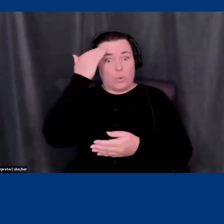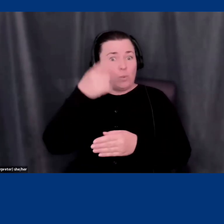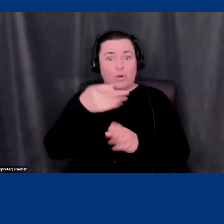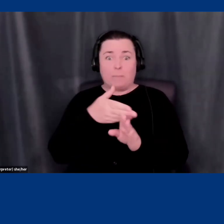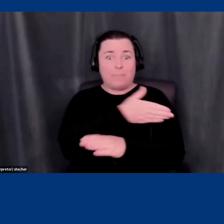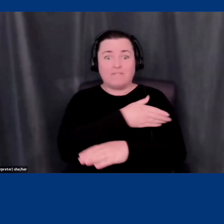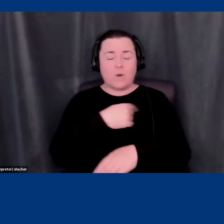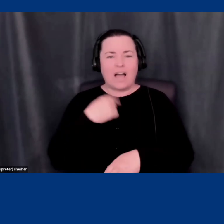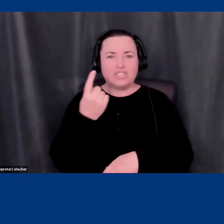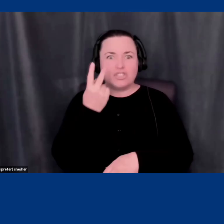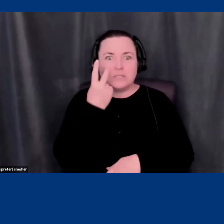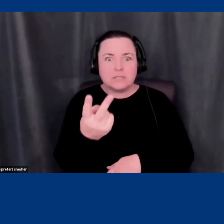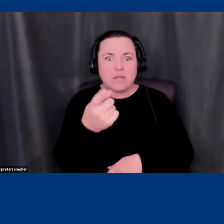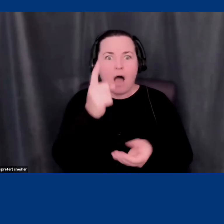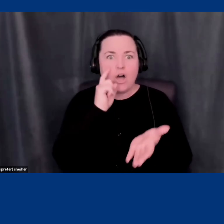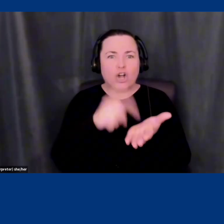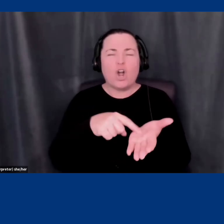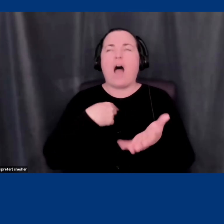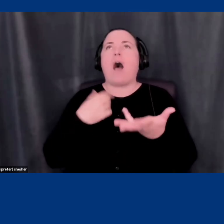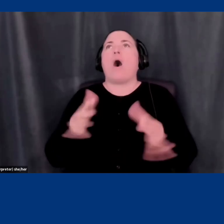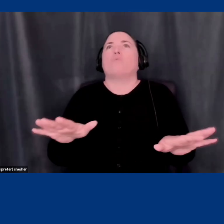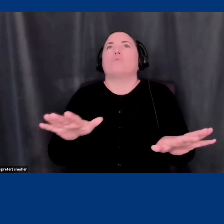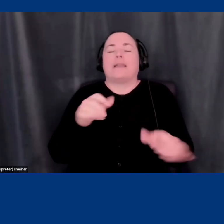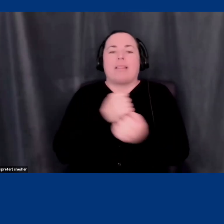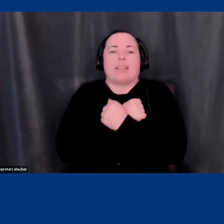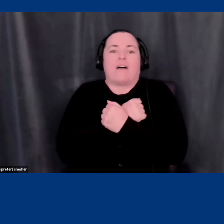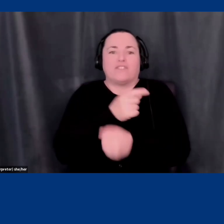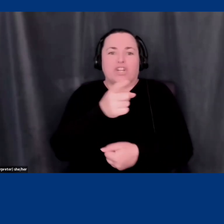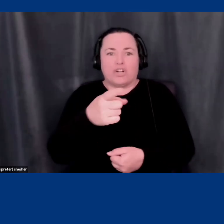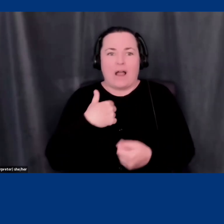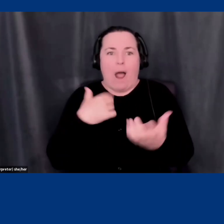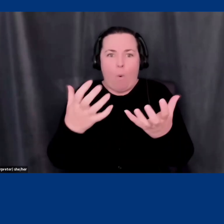already love her, and I want her in the room with me". She